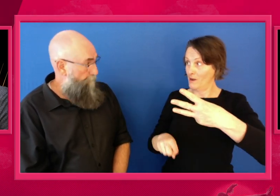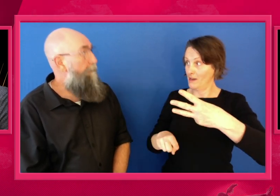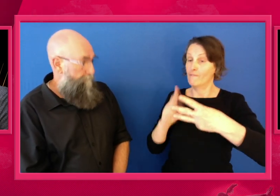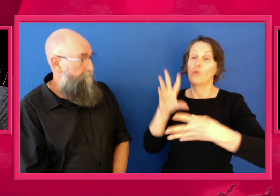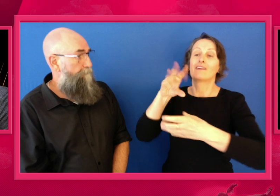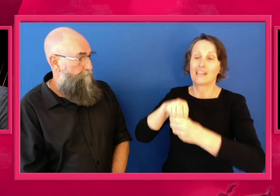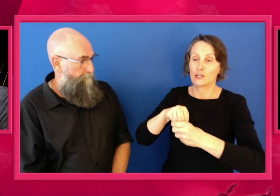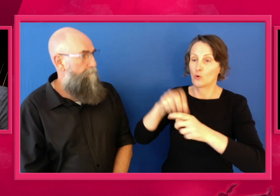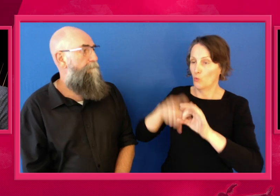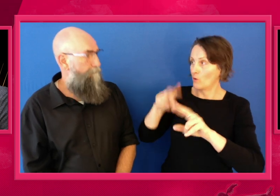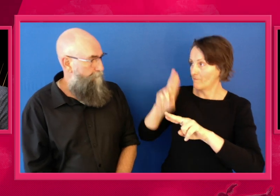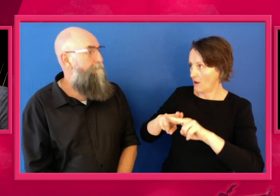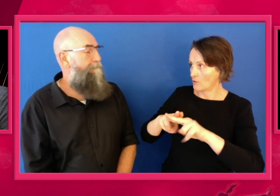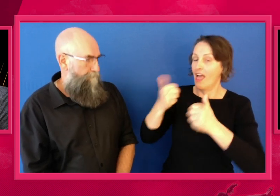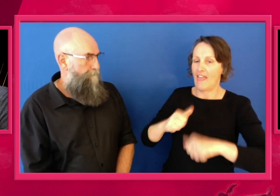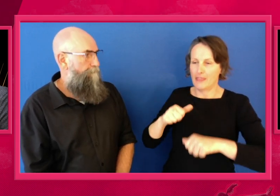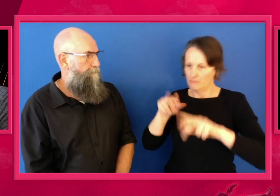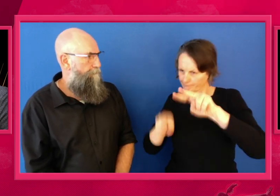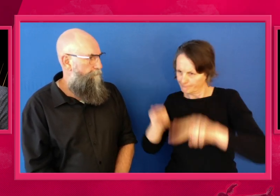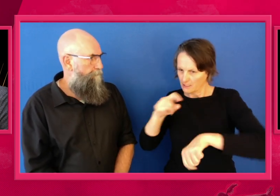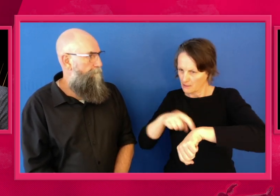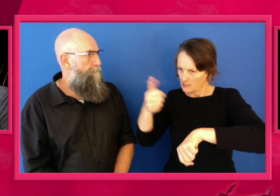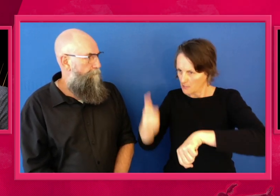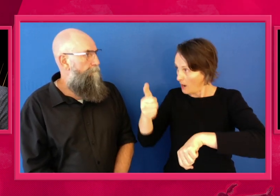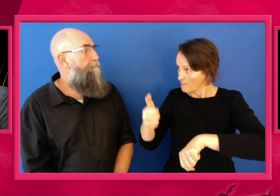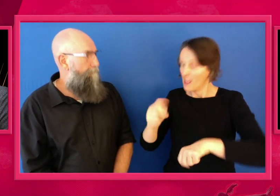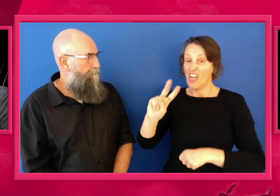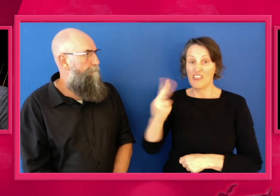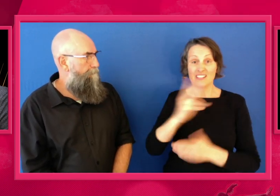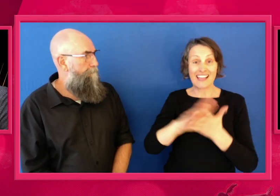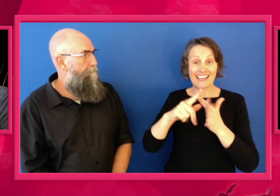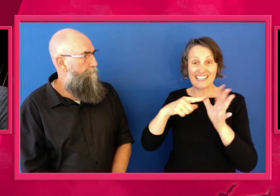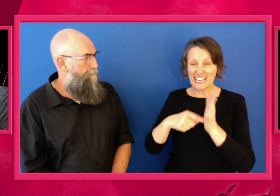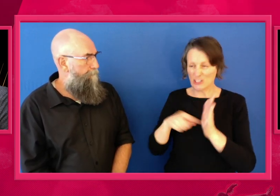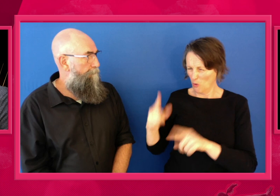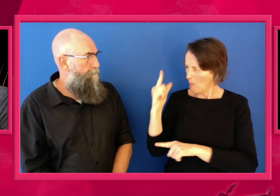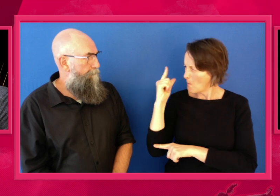comes down to time. The second semifinal, the second heat, was super fast. So I was